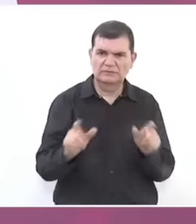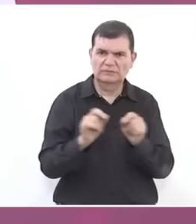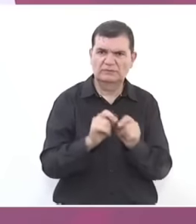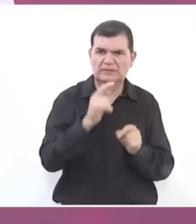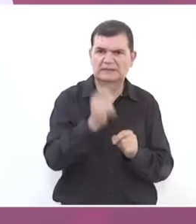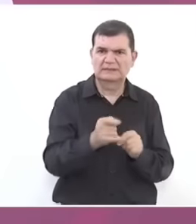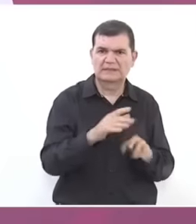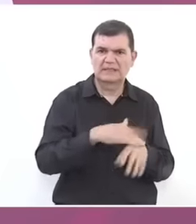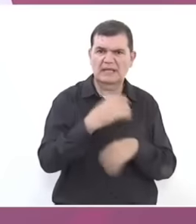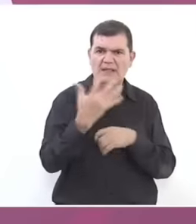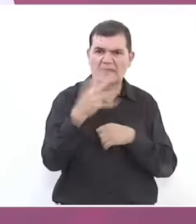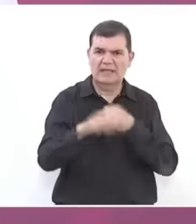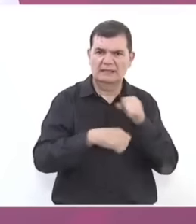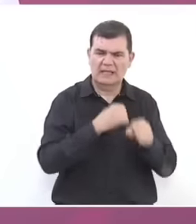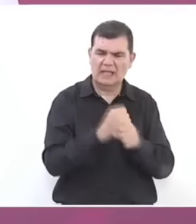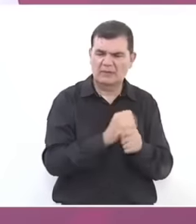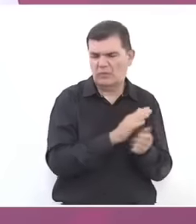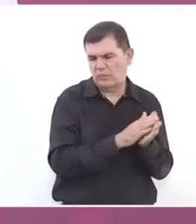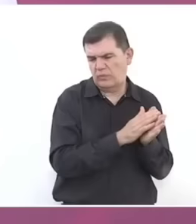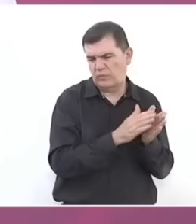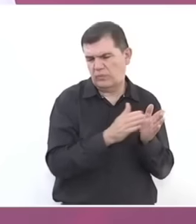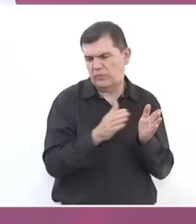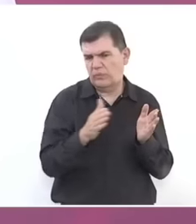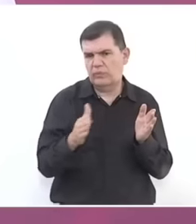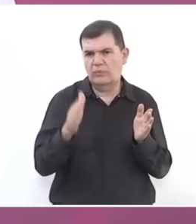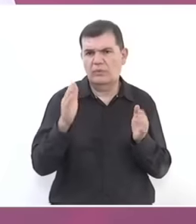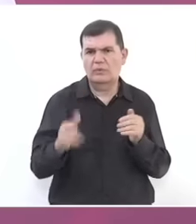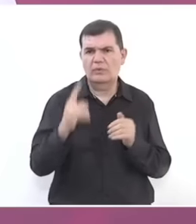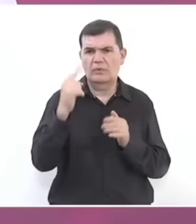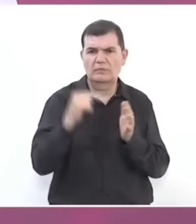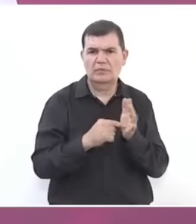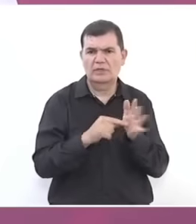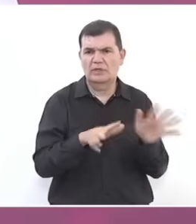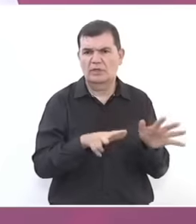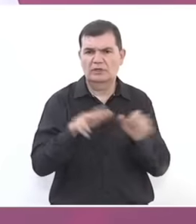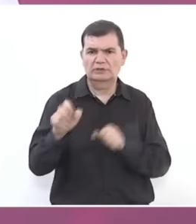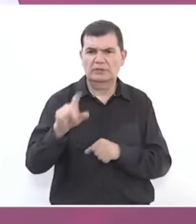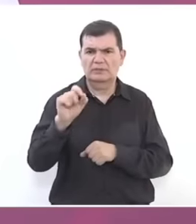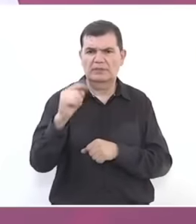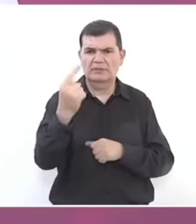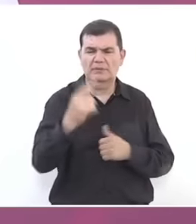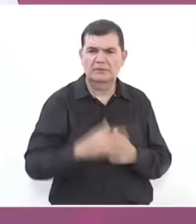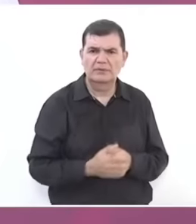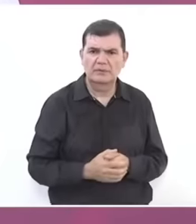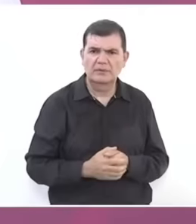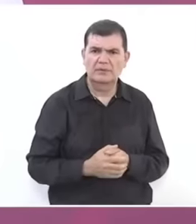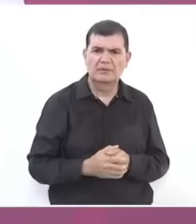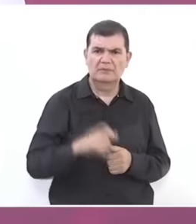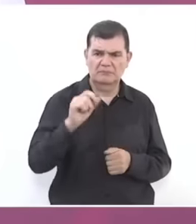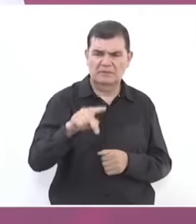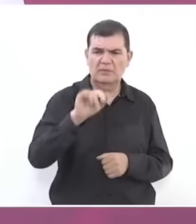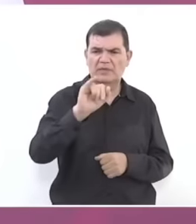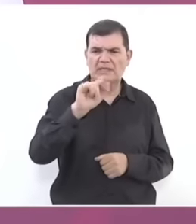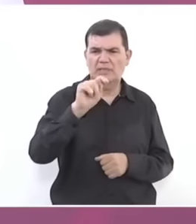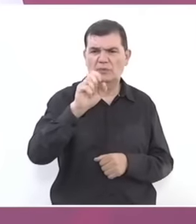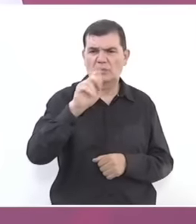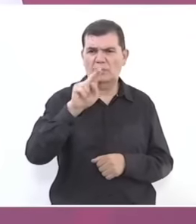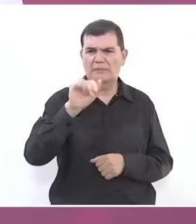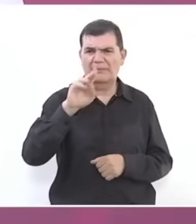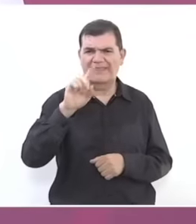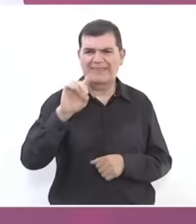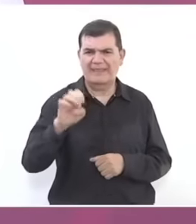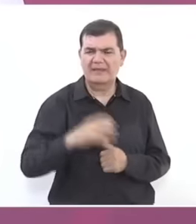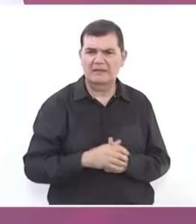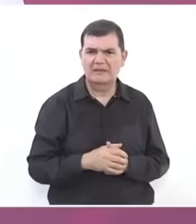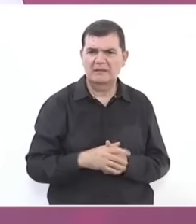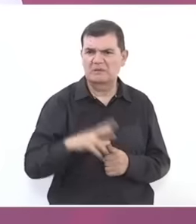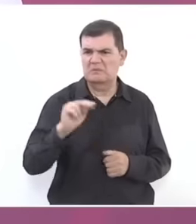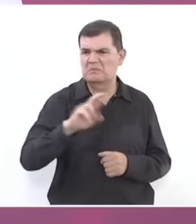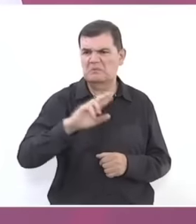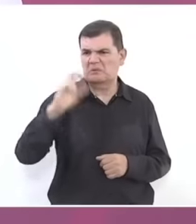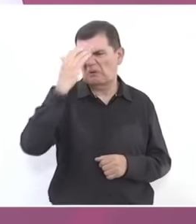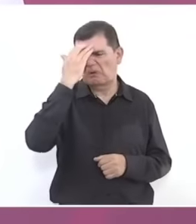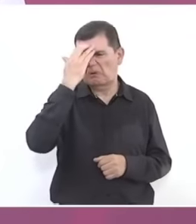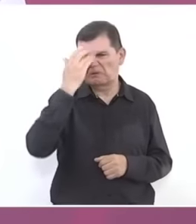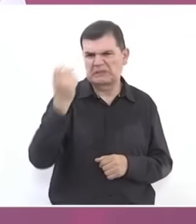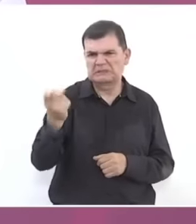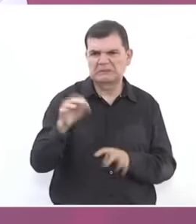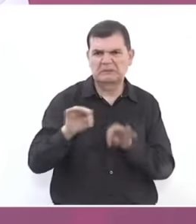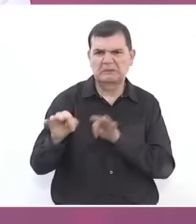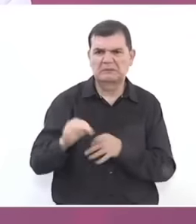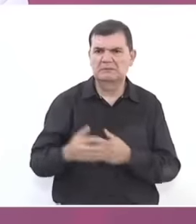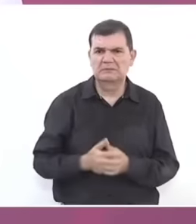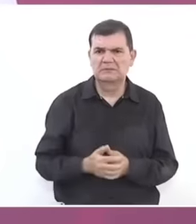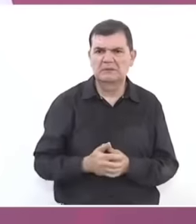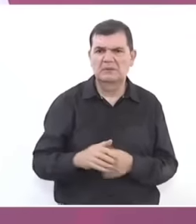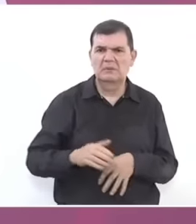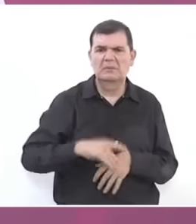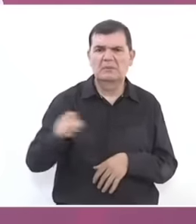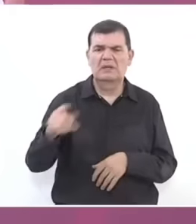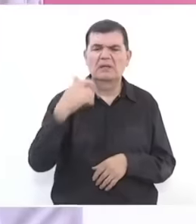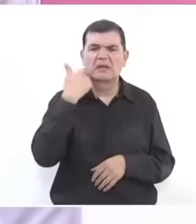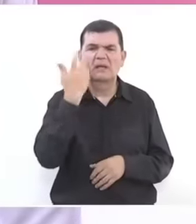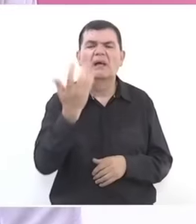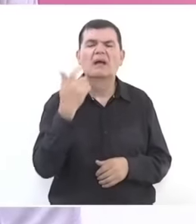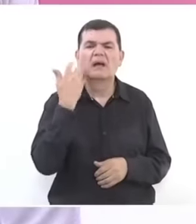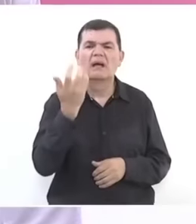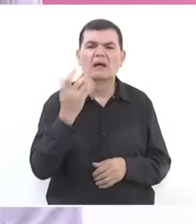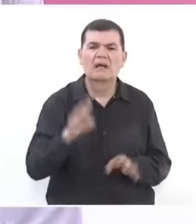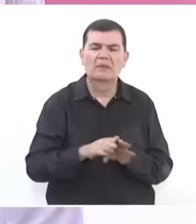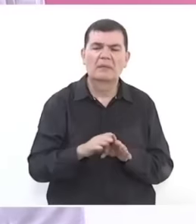years after 1821 Iturbide but Iturbide is not recognized because Iturbide wanted independence